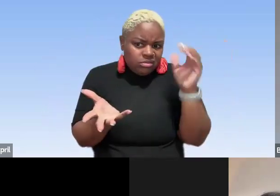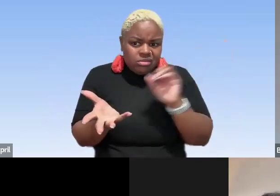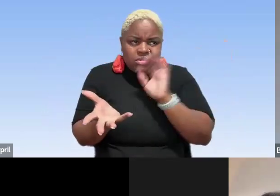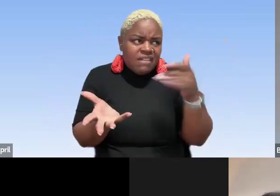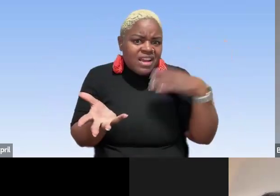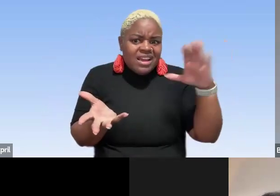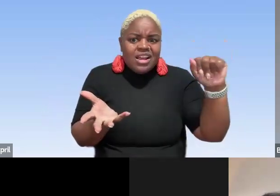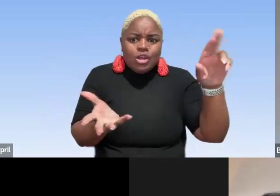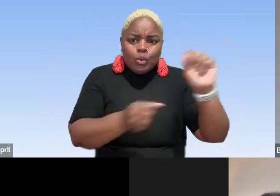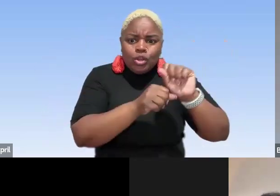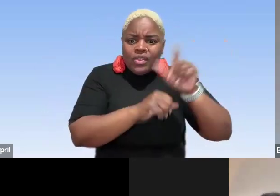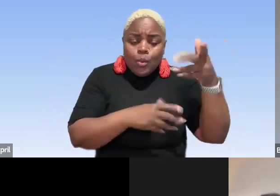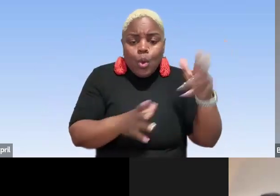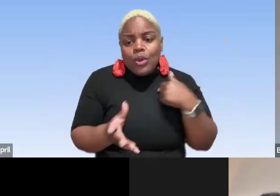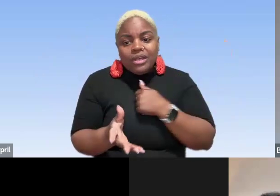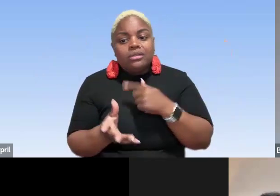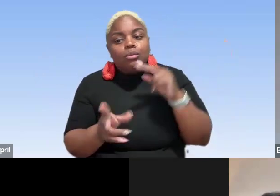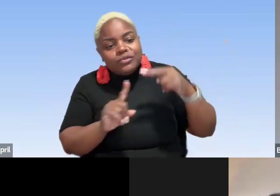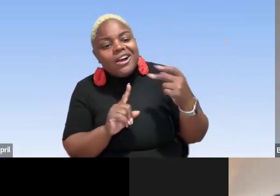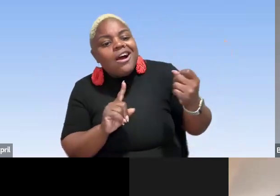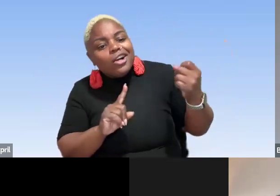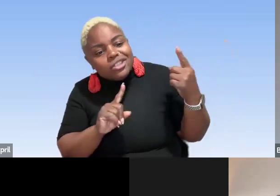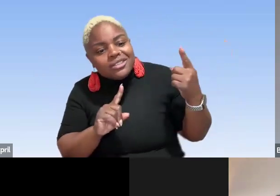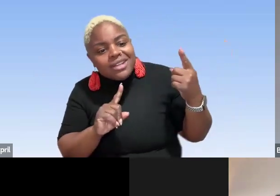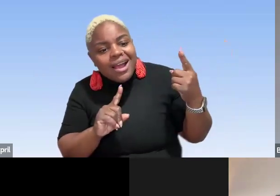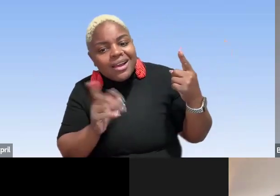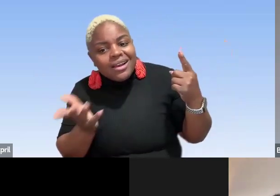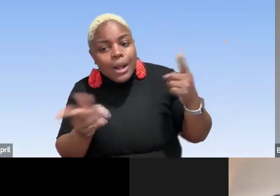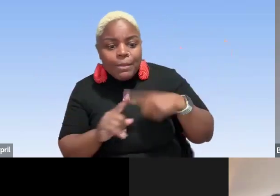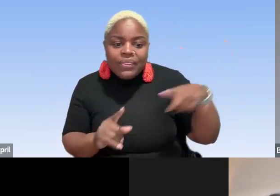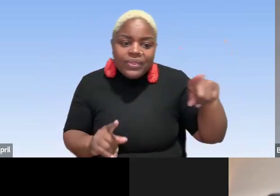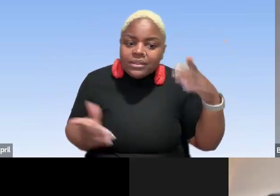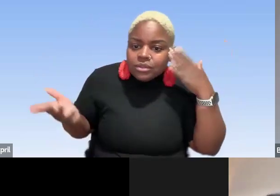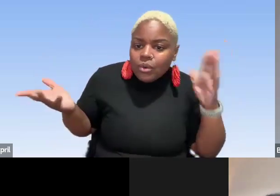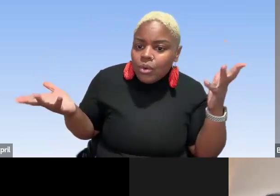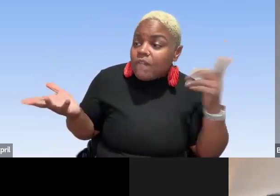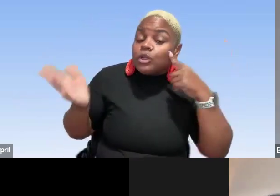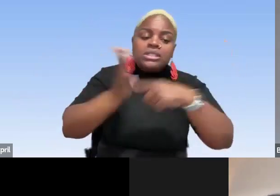Um, we don't even, like before we started, one of the interpreters asked me, you know,